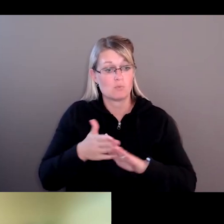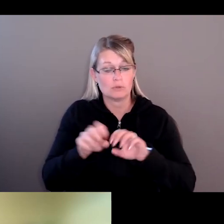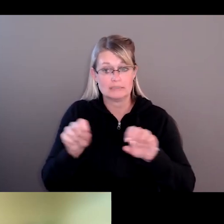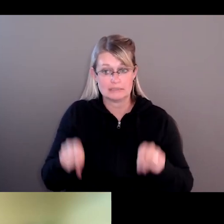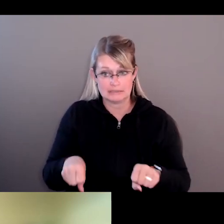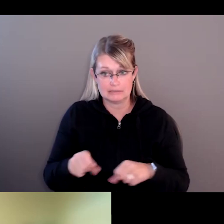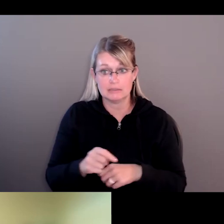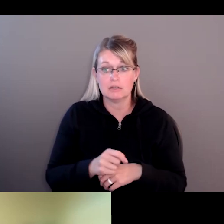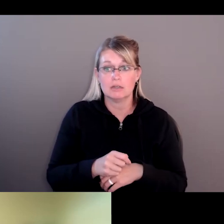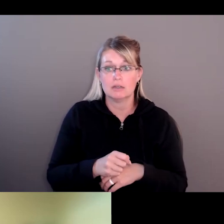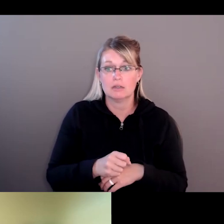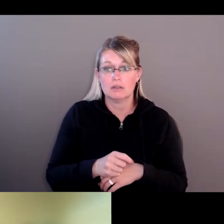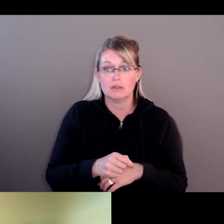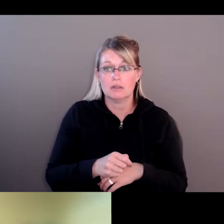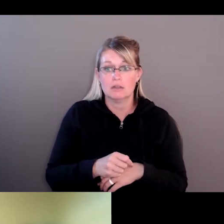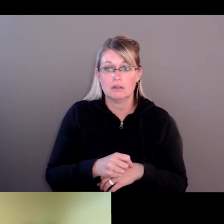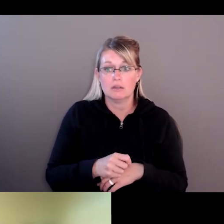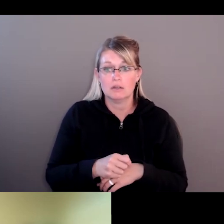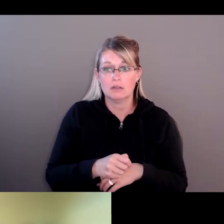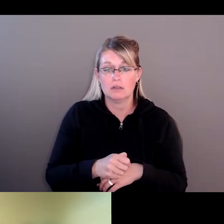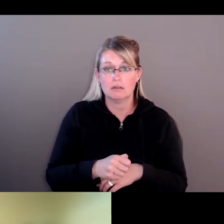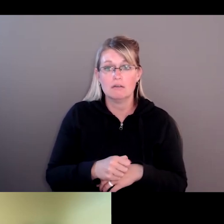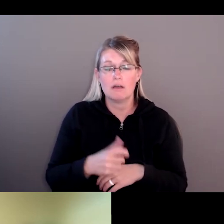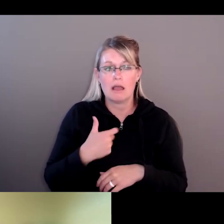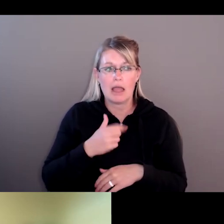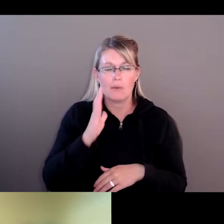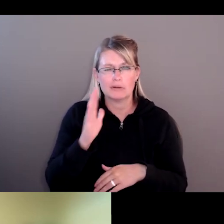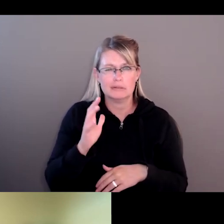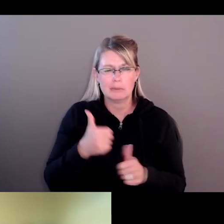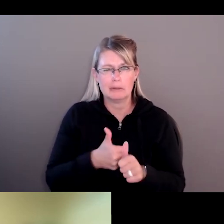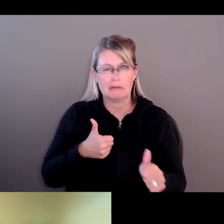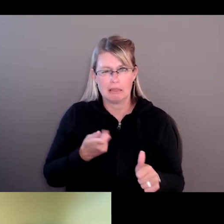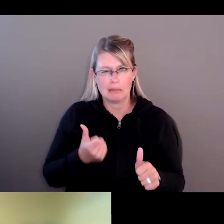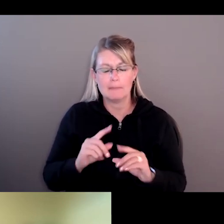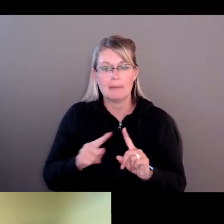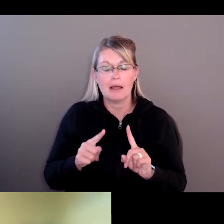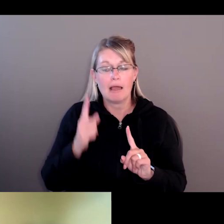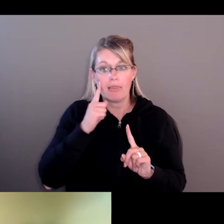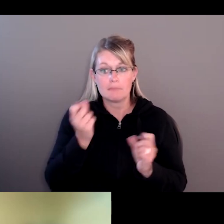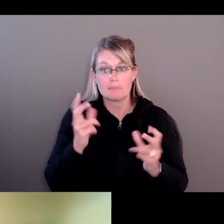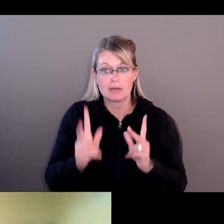because -- I'm going to digress, but I think that a lot of people that have accessibility